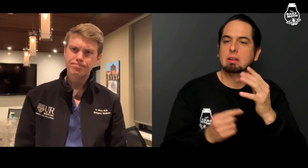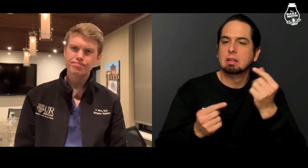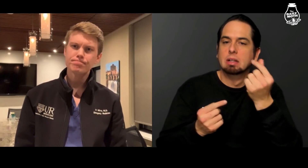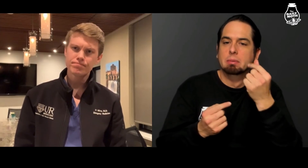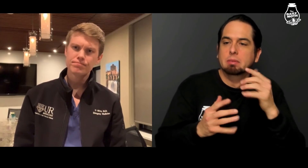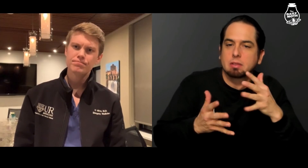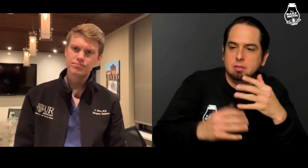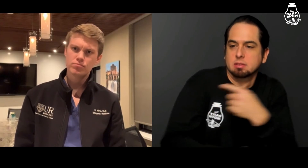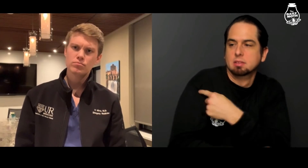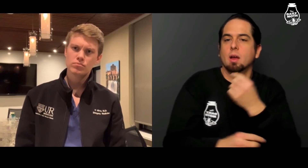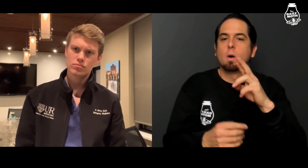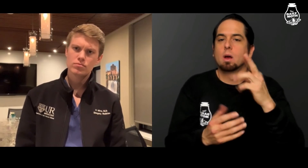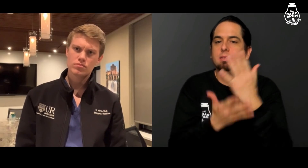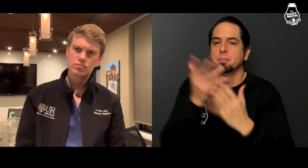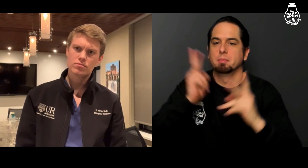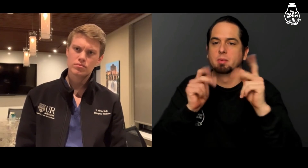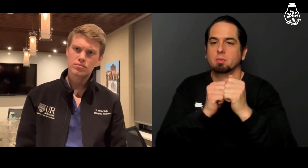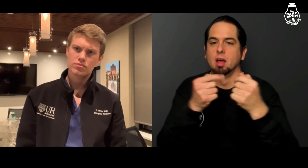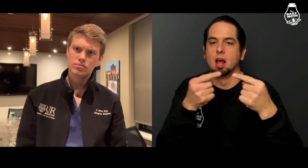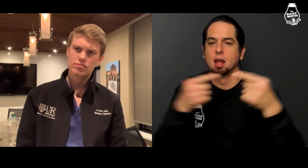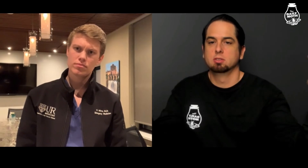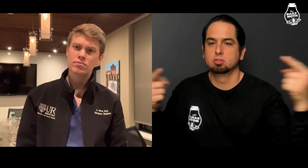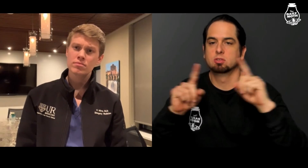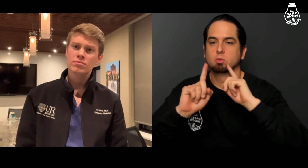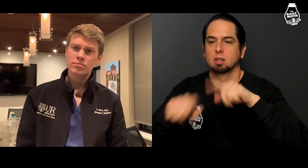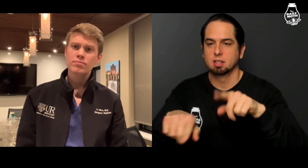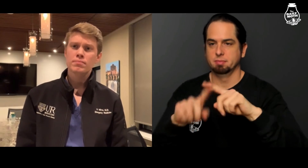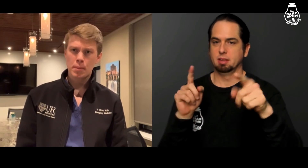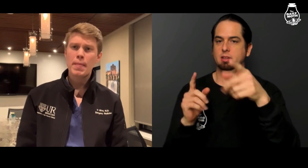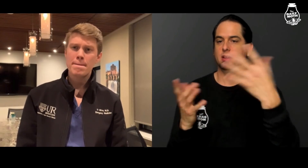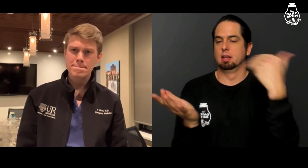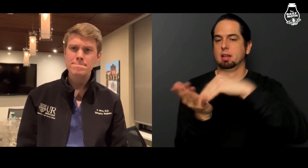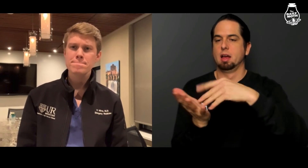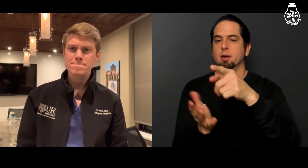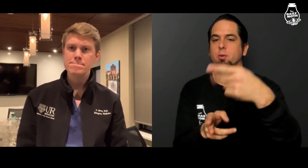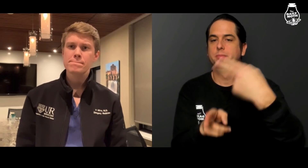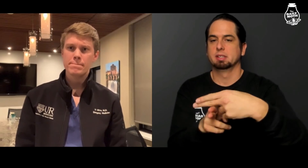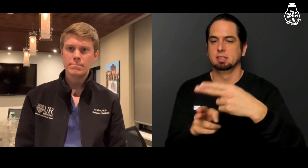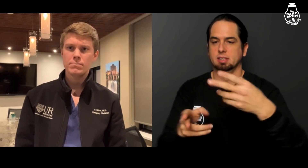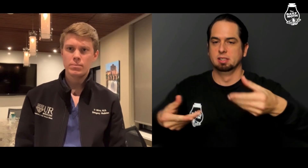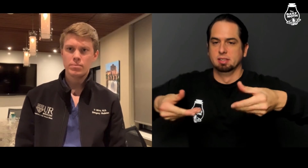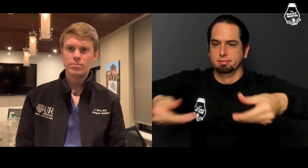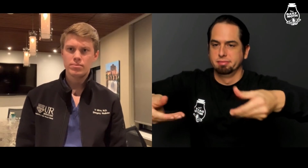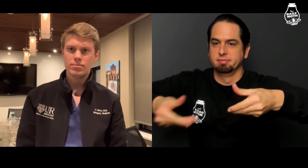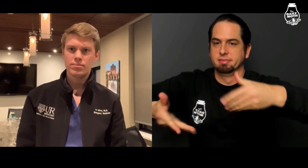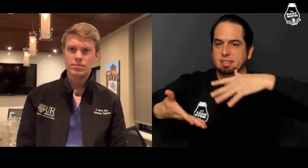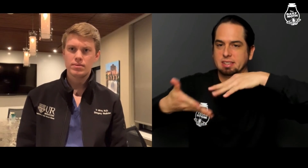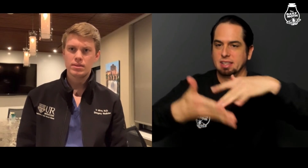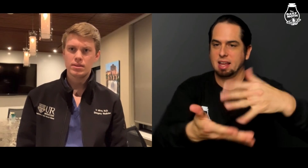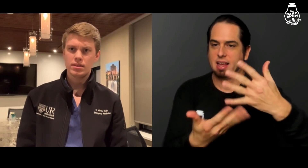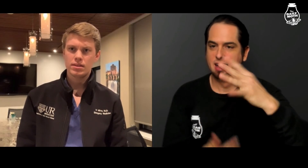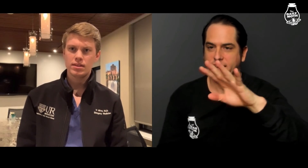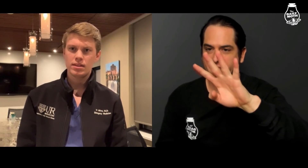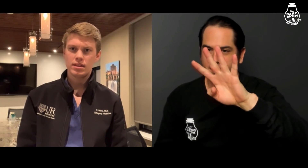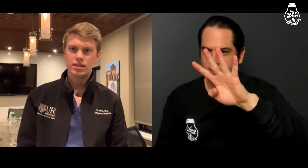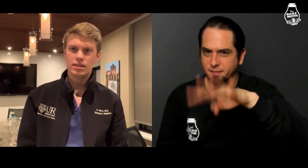such as chills or pain at the site, or reactions for those who have allergies, but again as you mentioned, there was a large-scale study